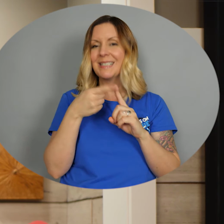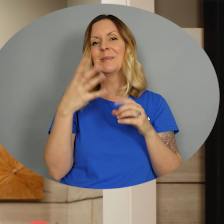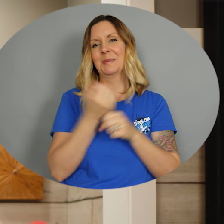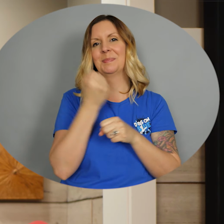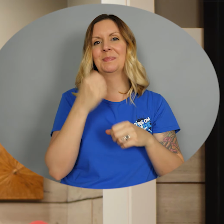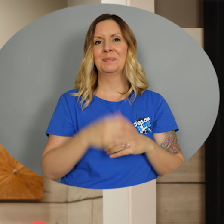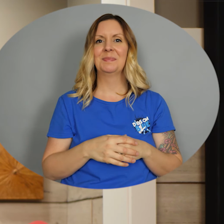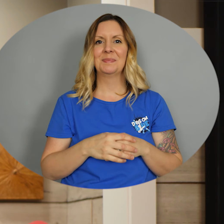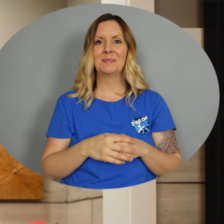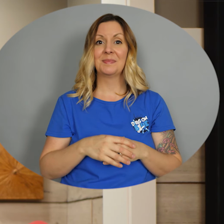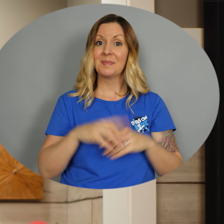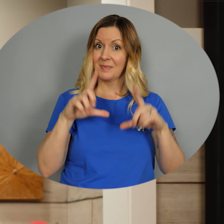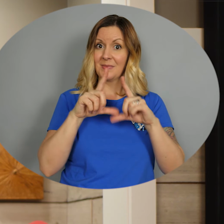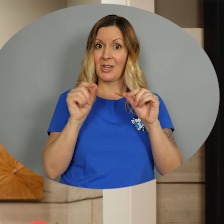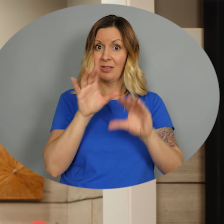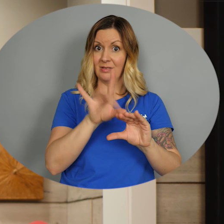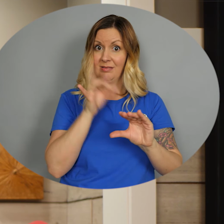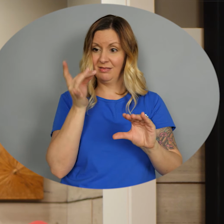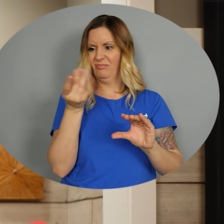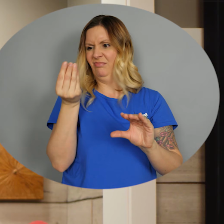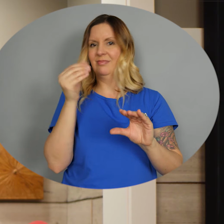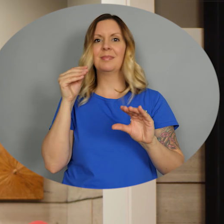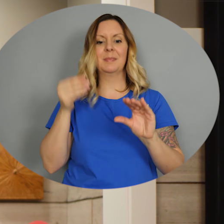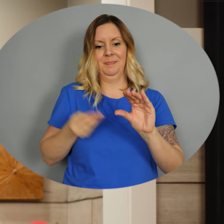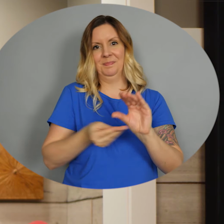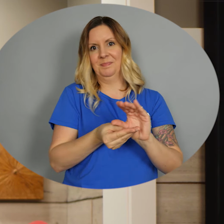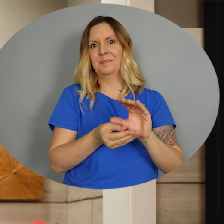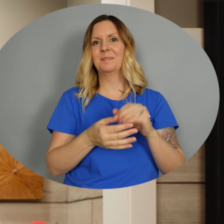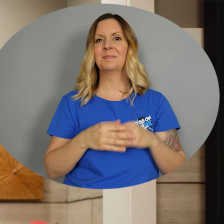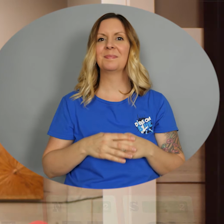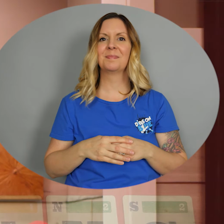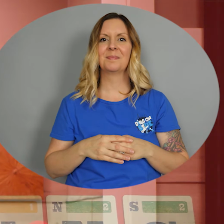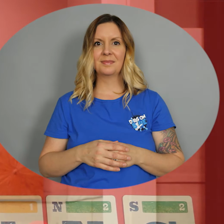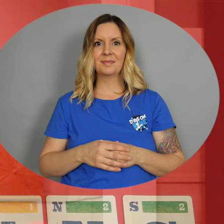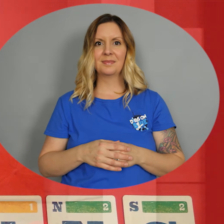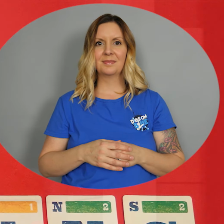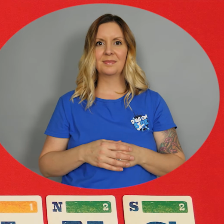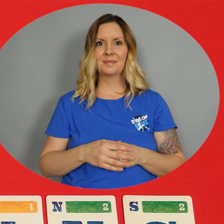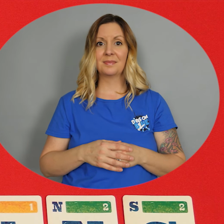and then all cards drawn this way are returned to the bottom of the letter deck. With the